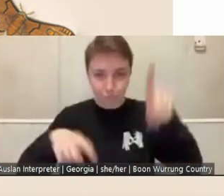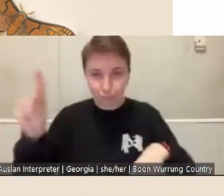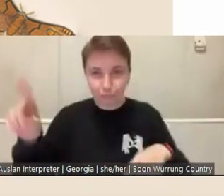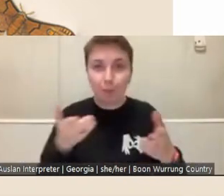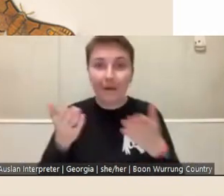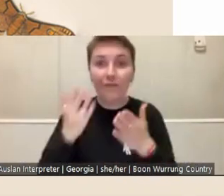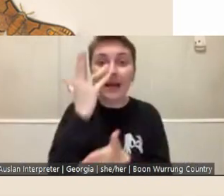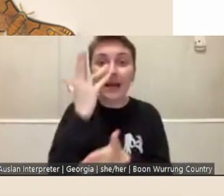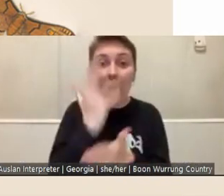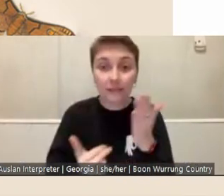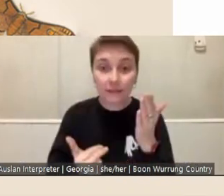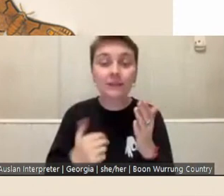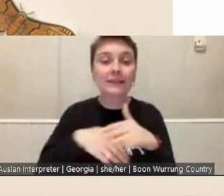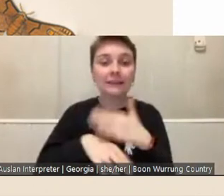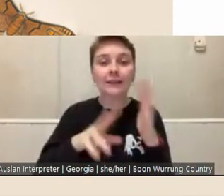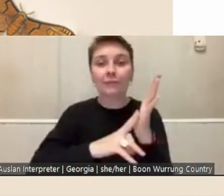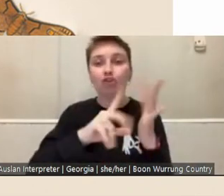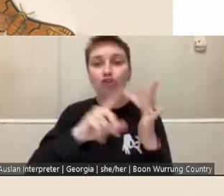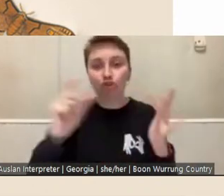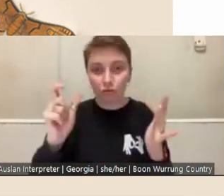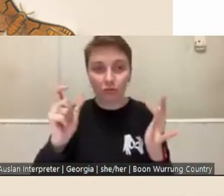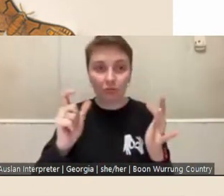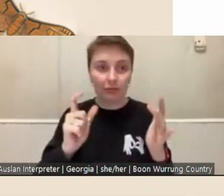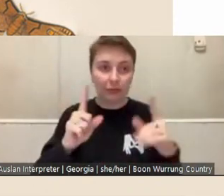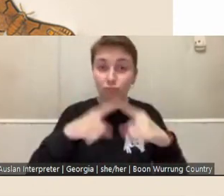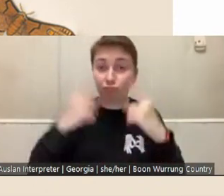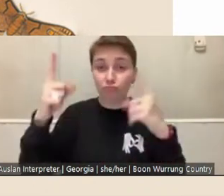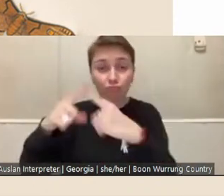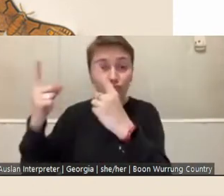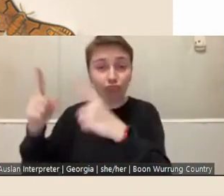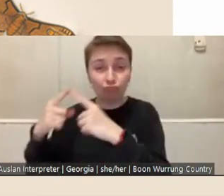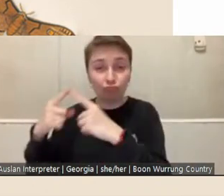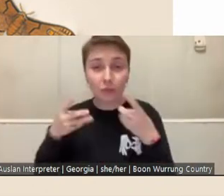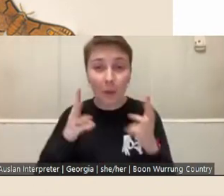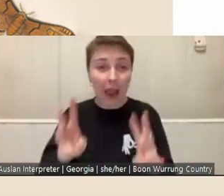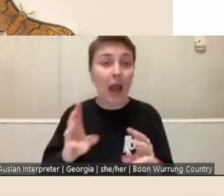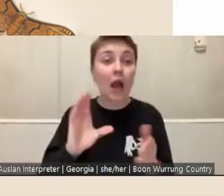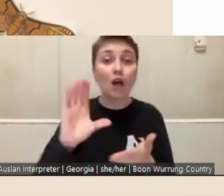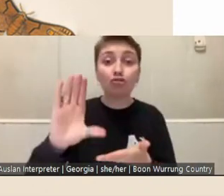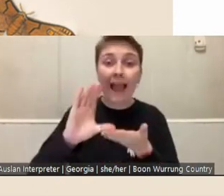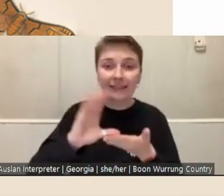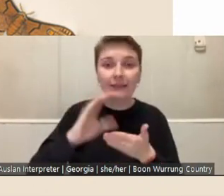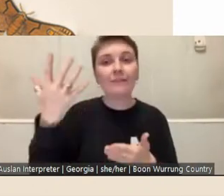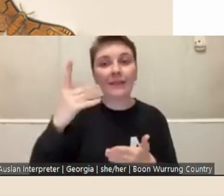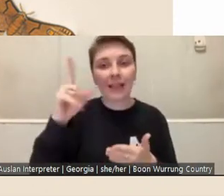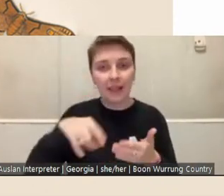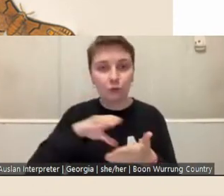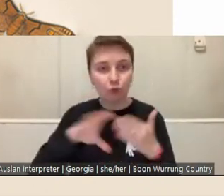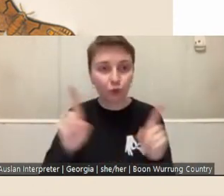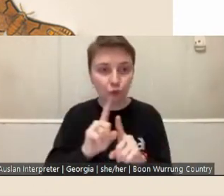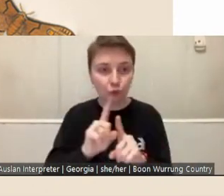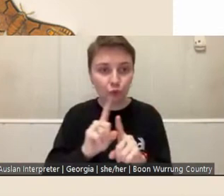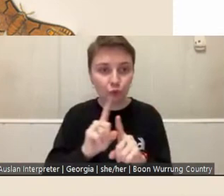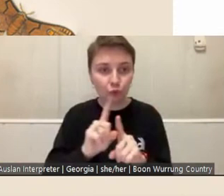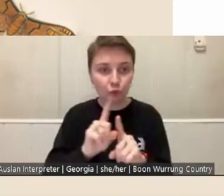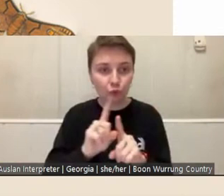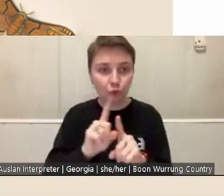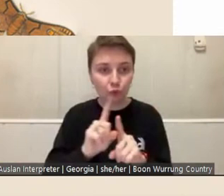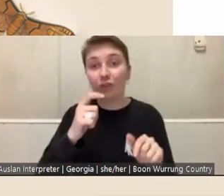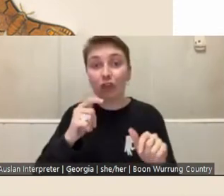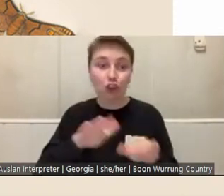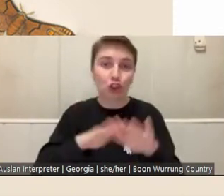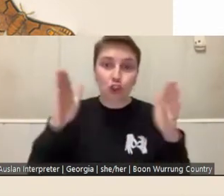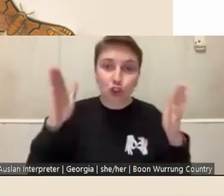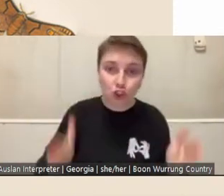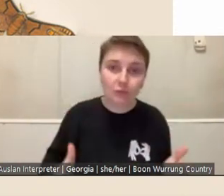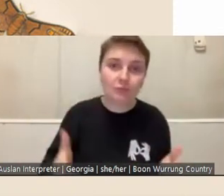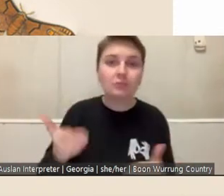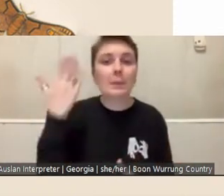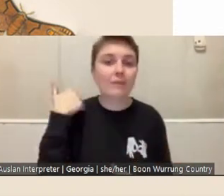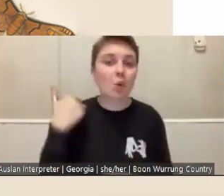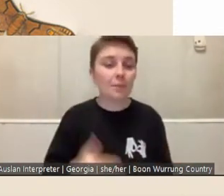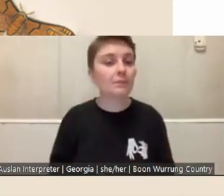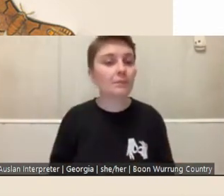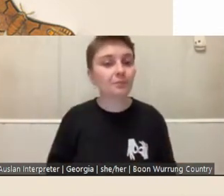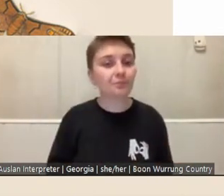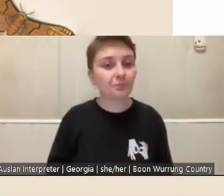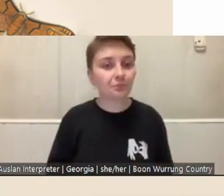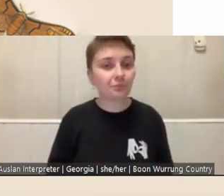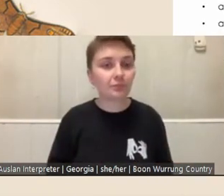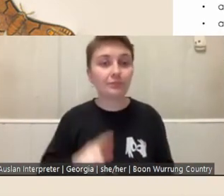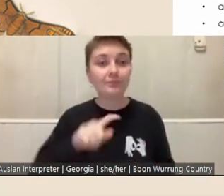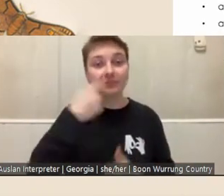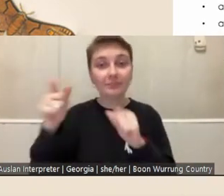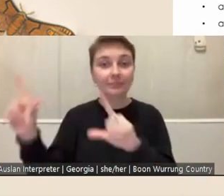in all of its forms. The grant is also 15 000 dollars and offers the same privileges as mentioned. Next slide.